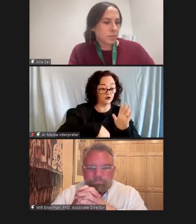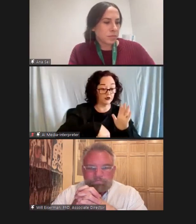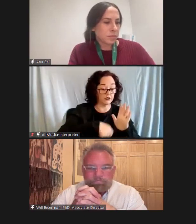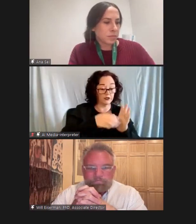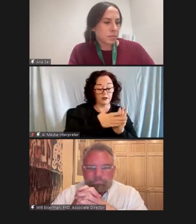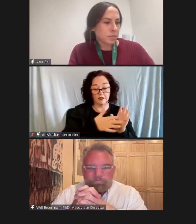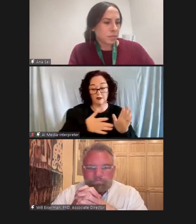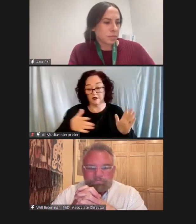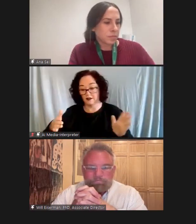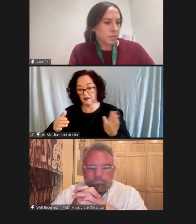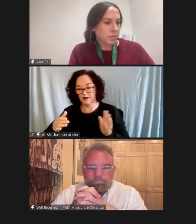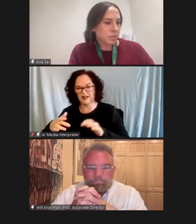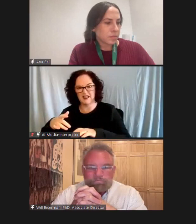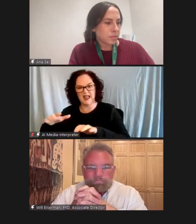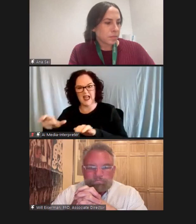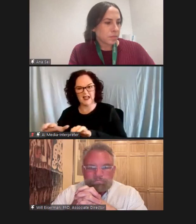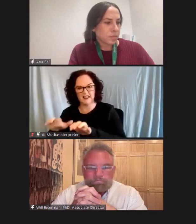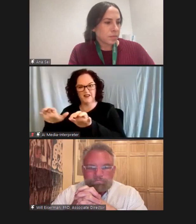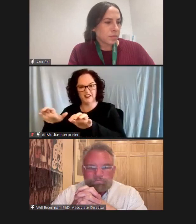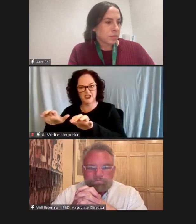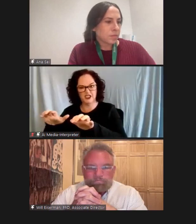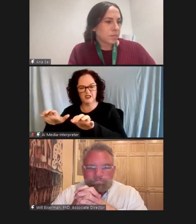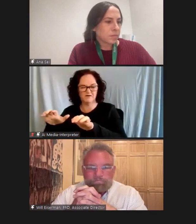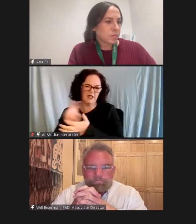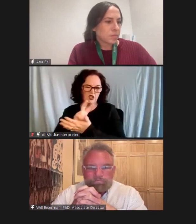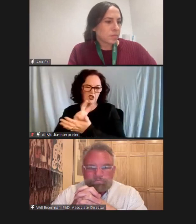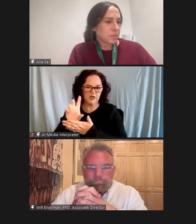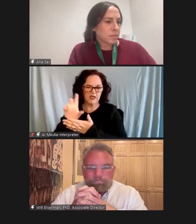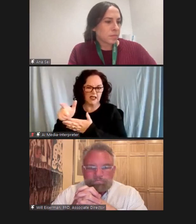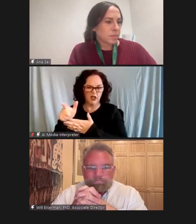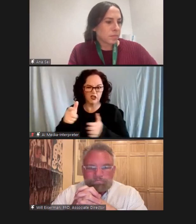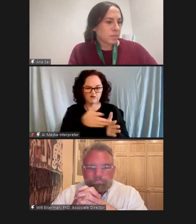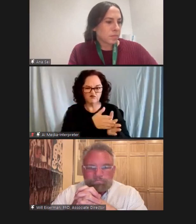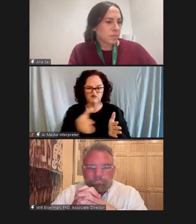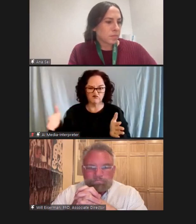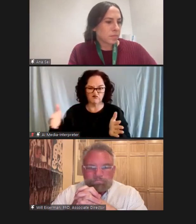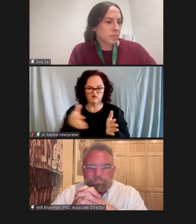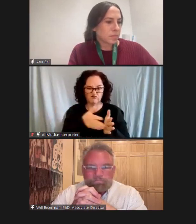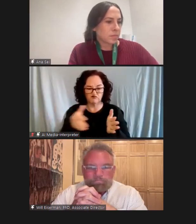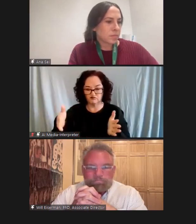which takes place about two weeks later